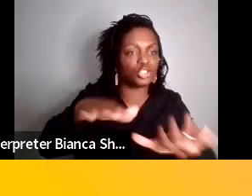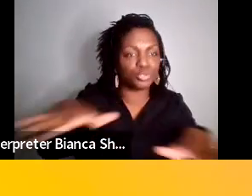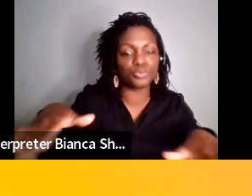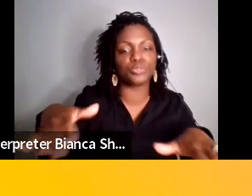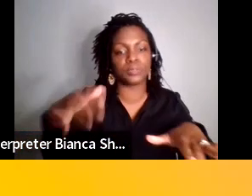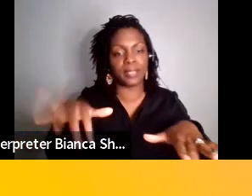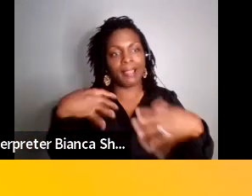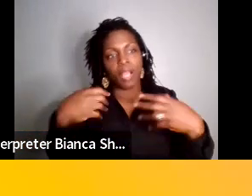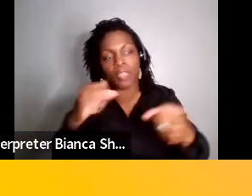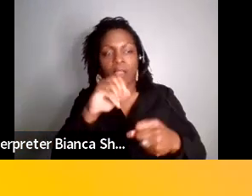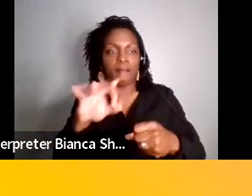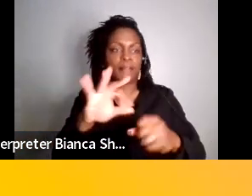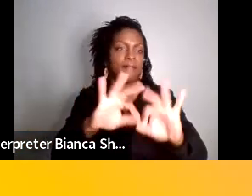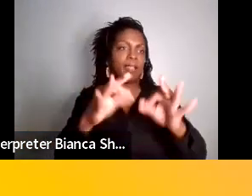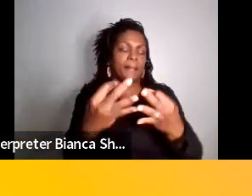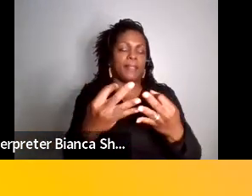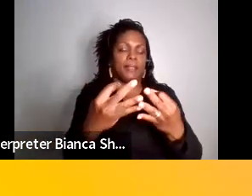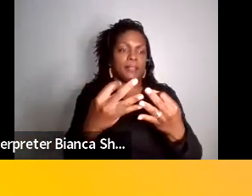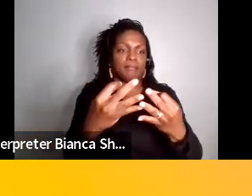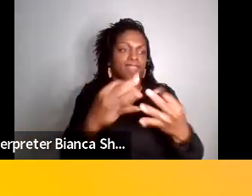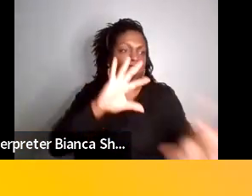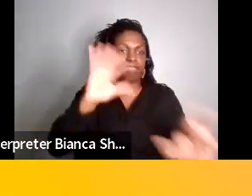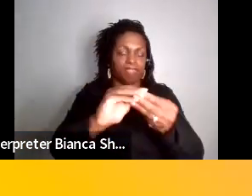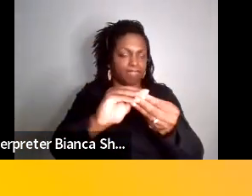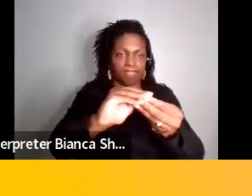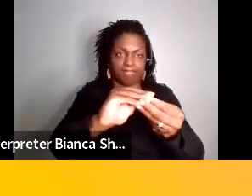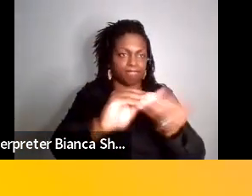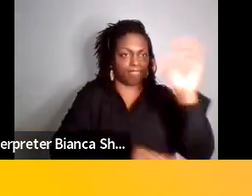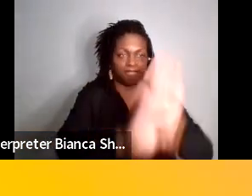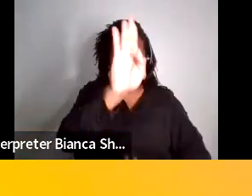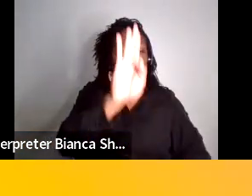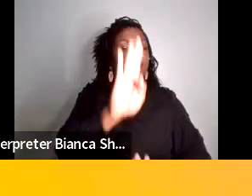the family as a whole, and they everyone involved with that program benefits.